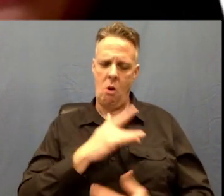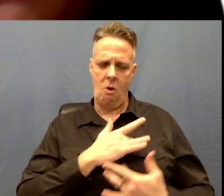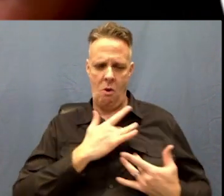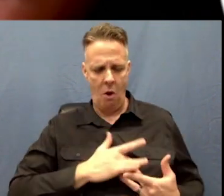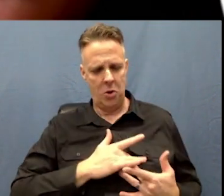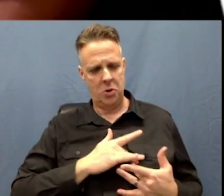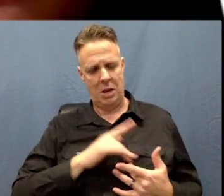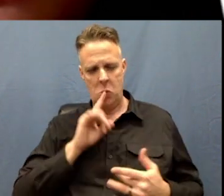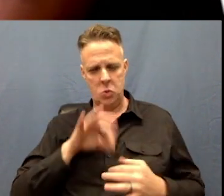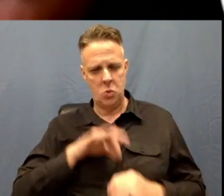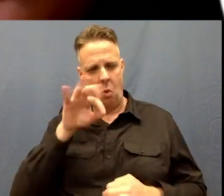THIS PROGRAM, AND THANK YOU FOR ALL OF YOUR